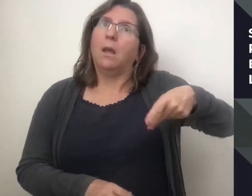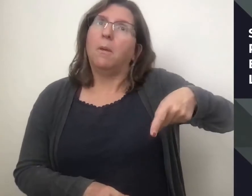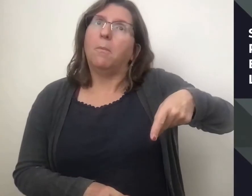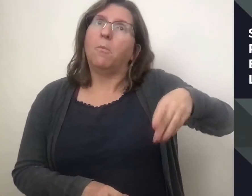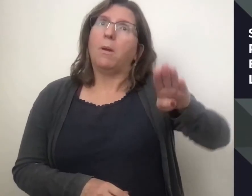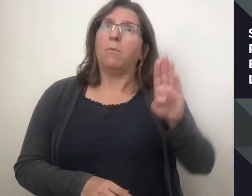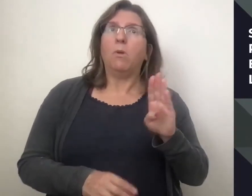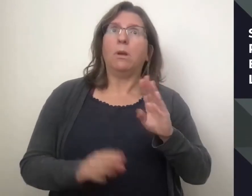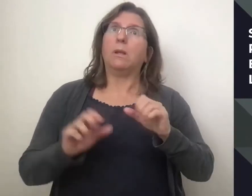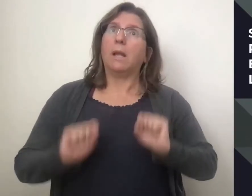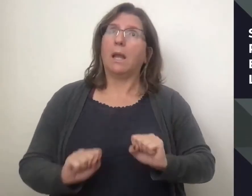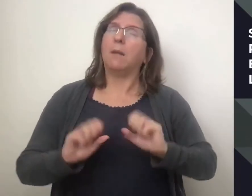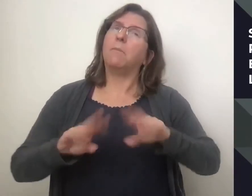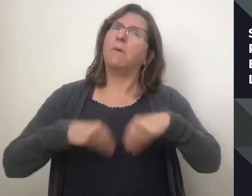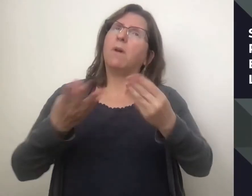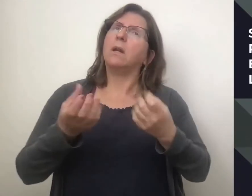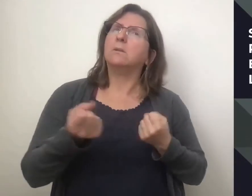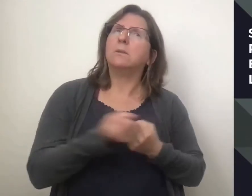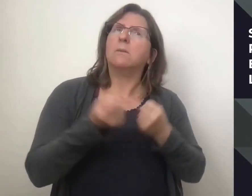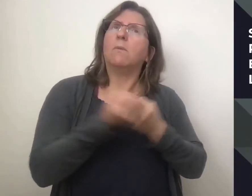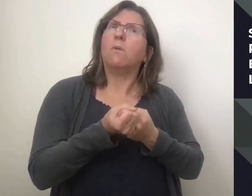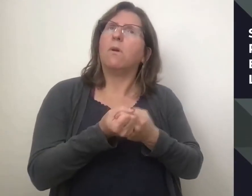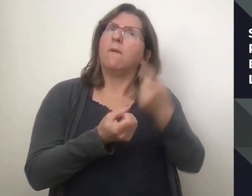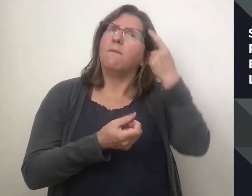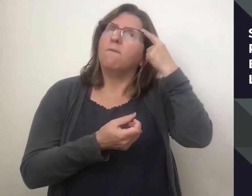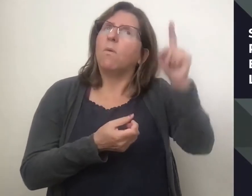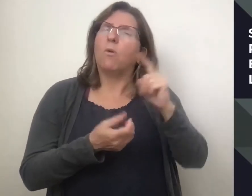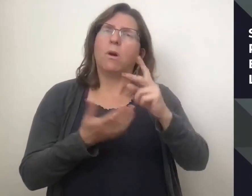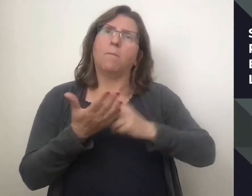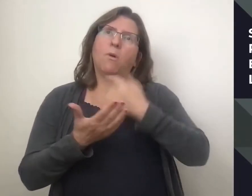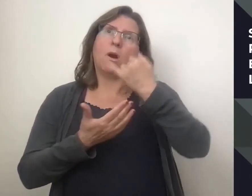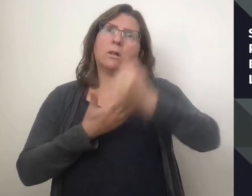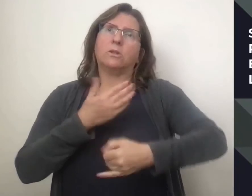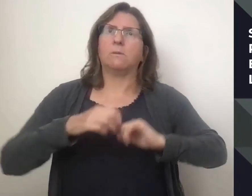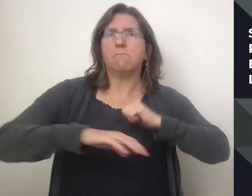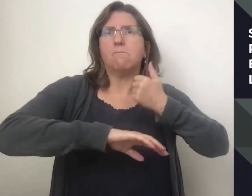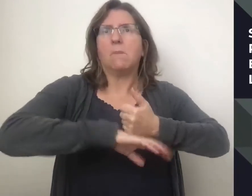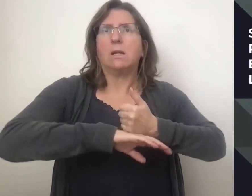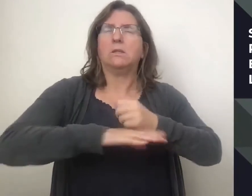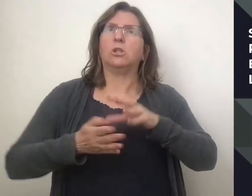PressBooks is able to support project-based learning.